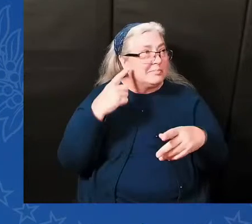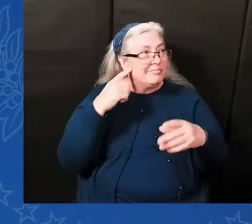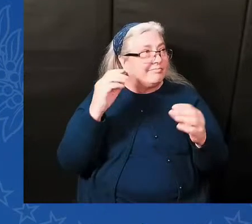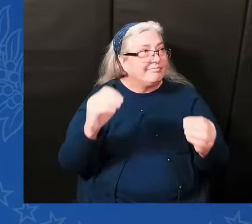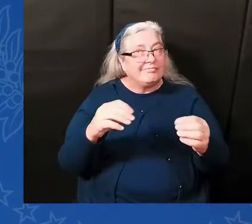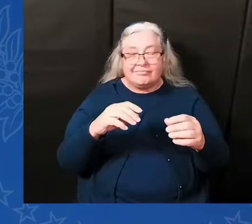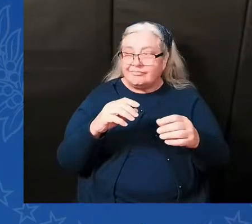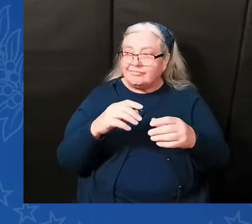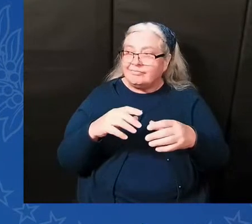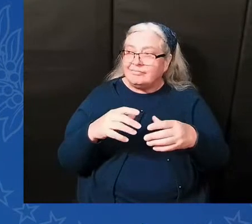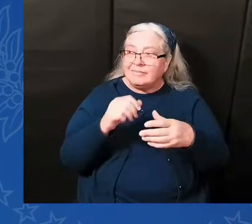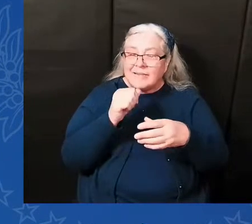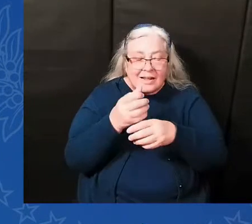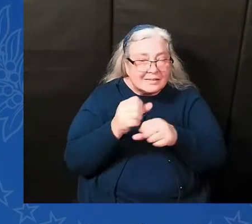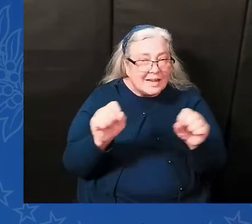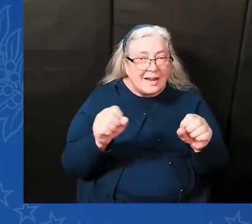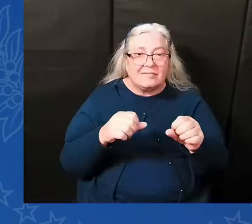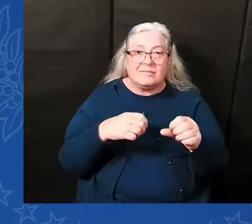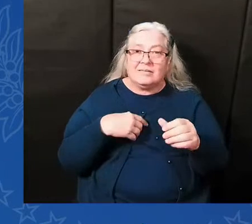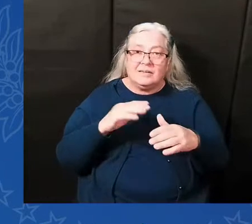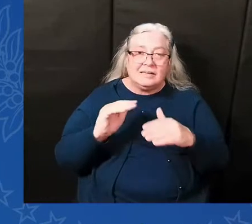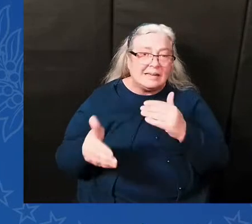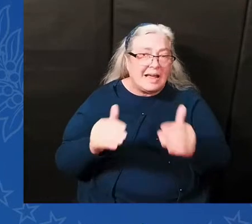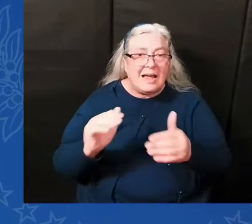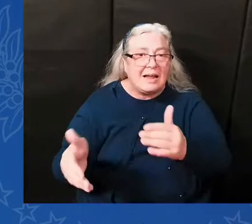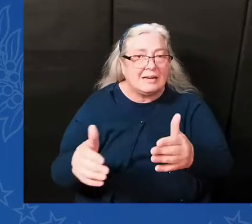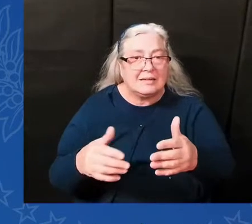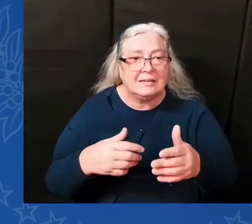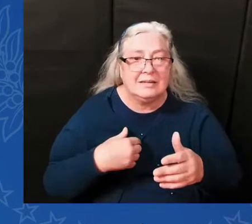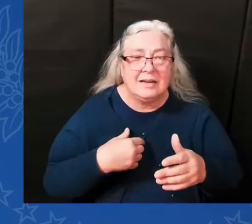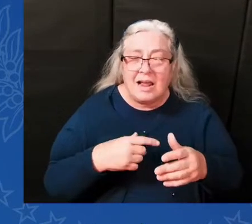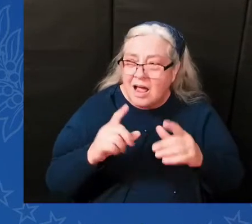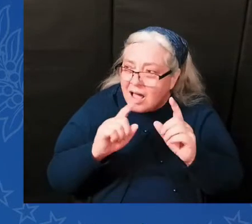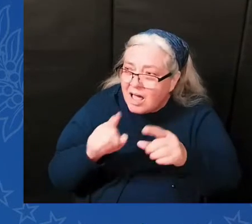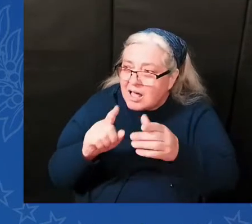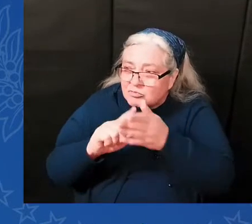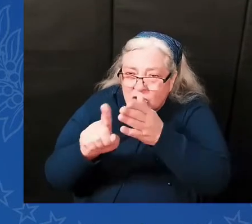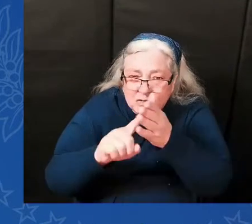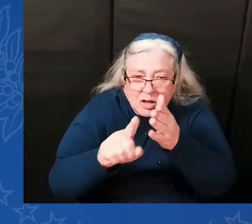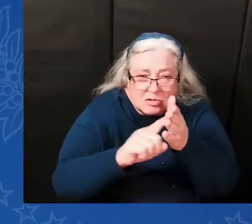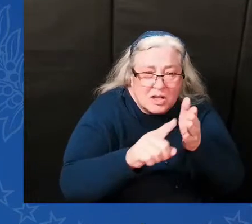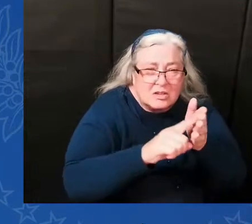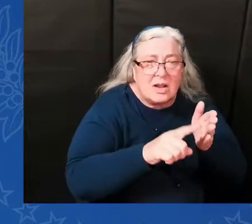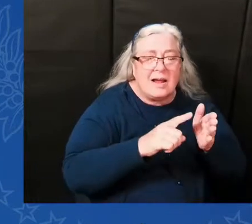to conduct on-site fire safety investigations of major fires to determine what happened